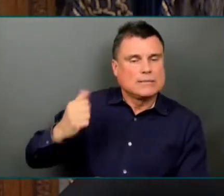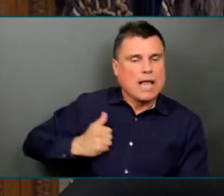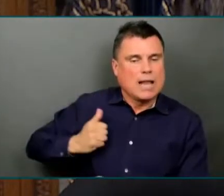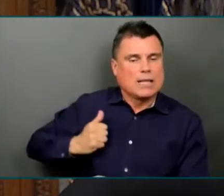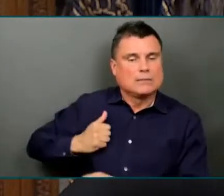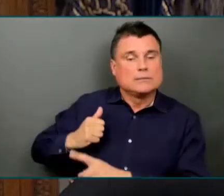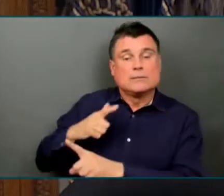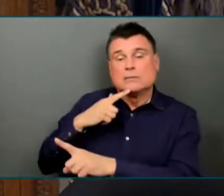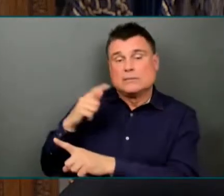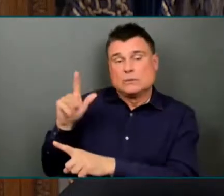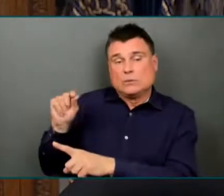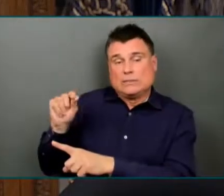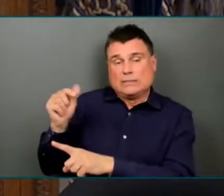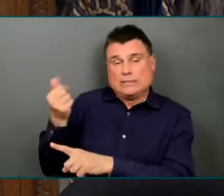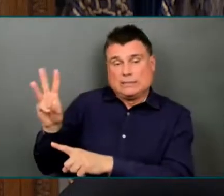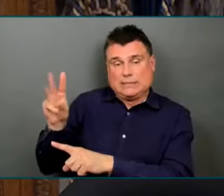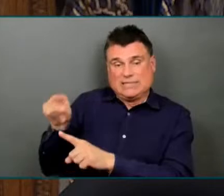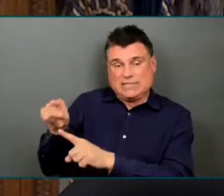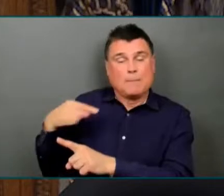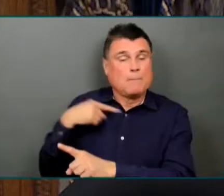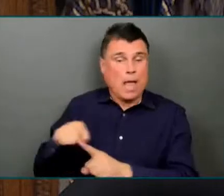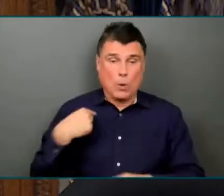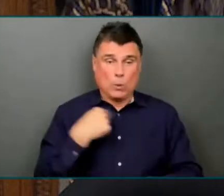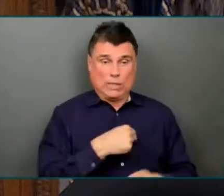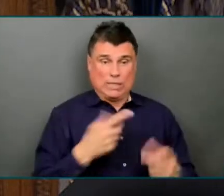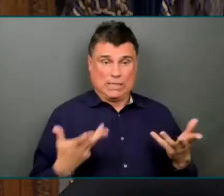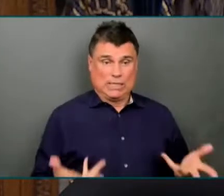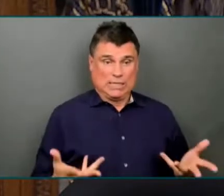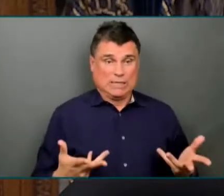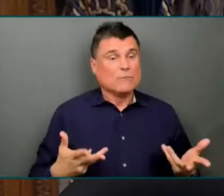We know that the percentage of people reporting a disability increases with